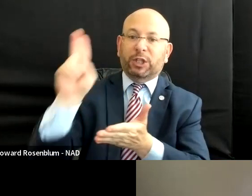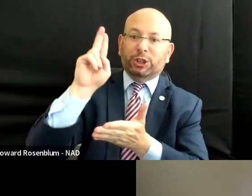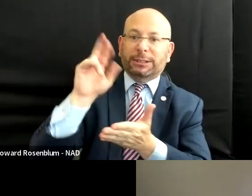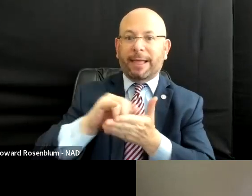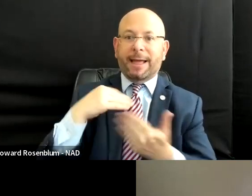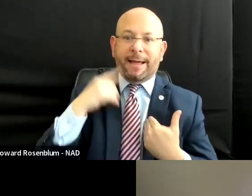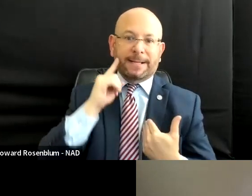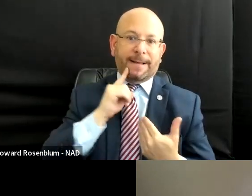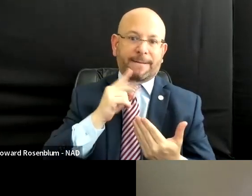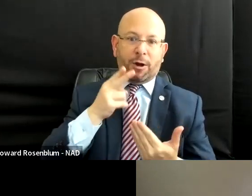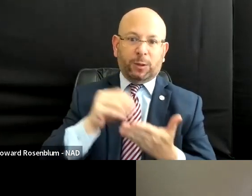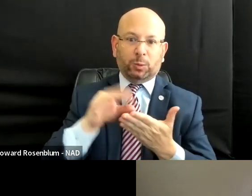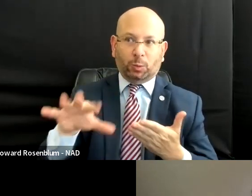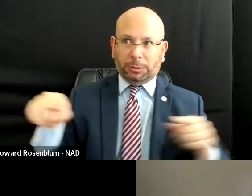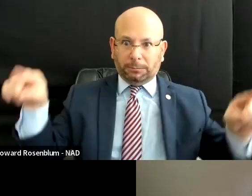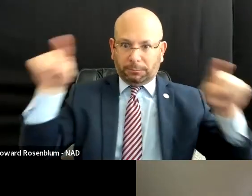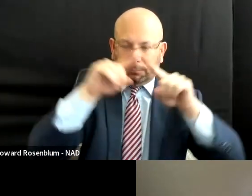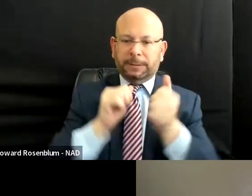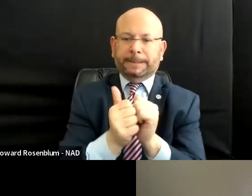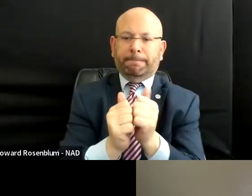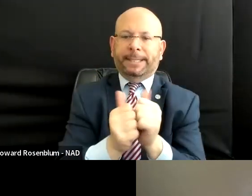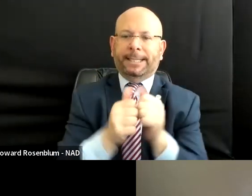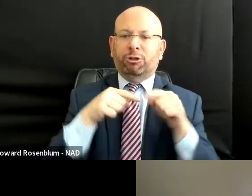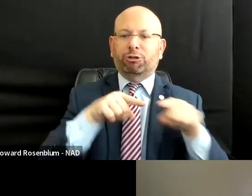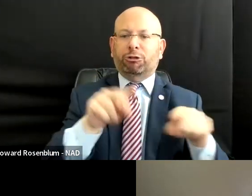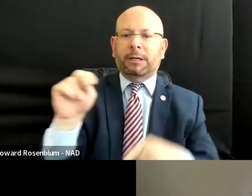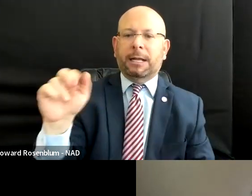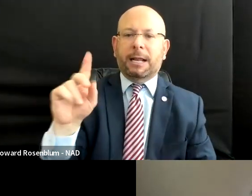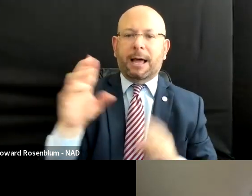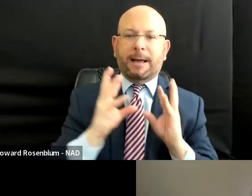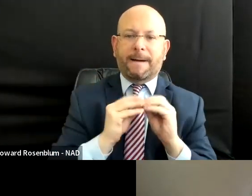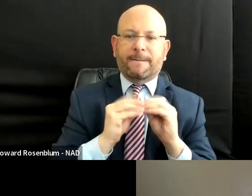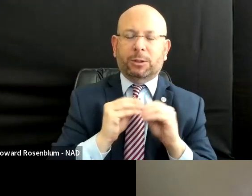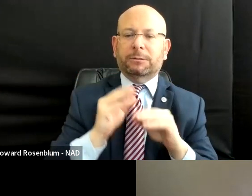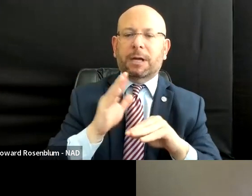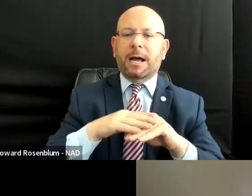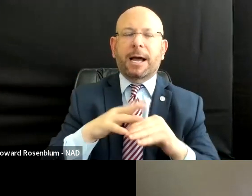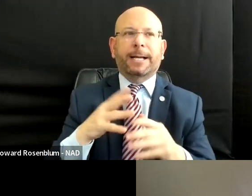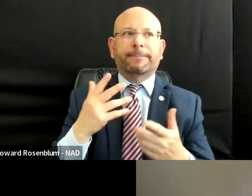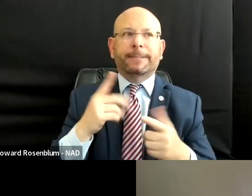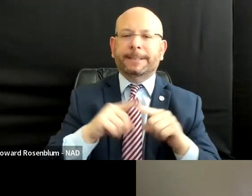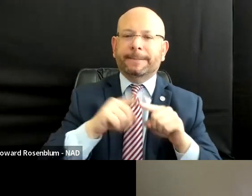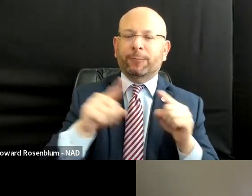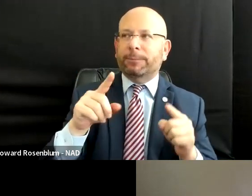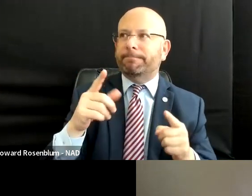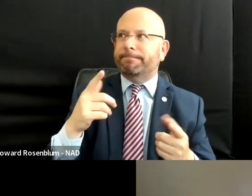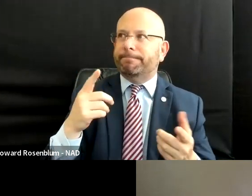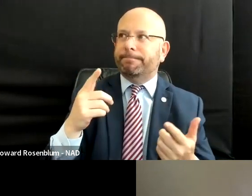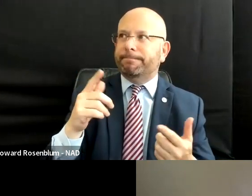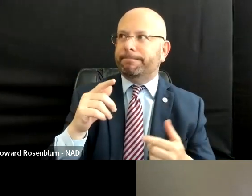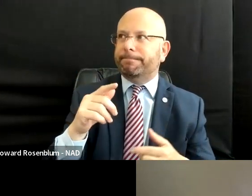COBO, which is the college bowl means individual universities who have Deaf and hard